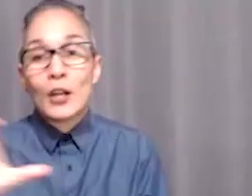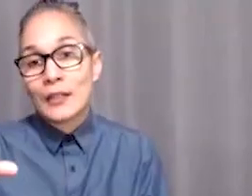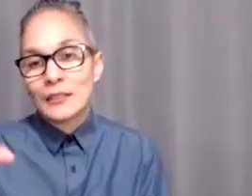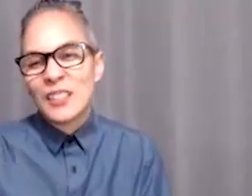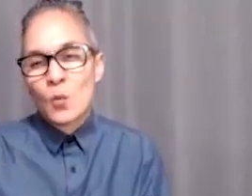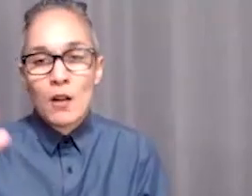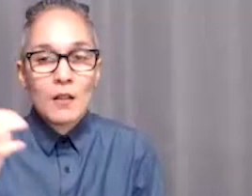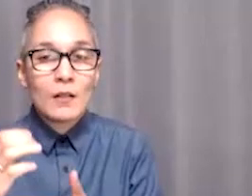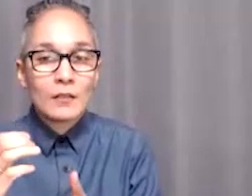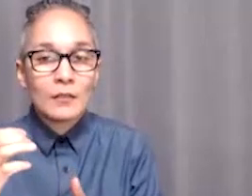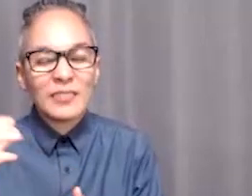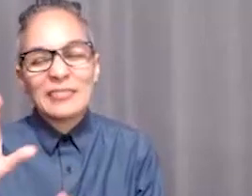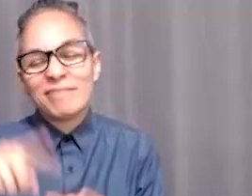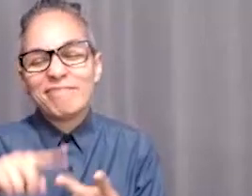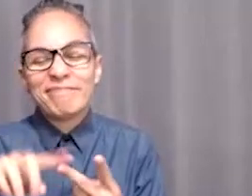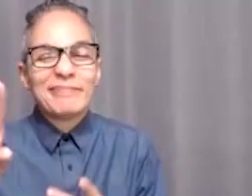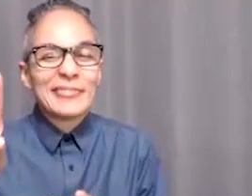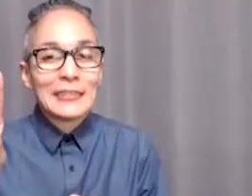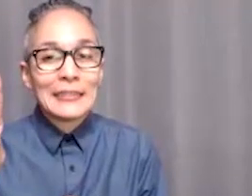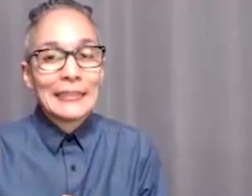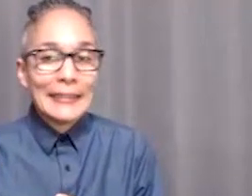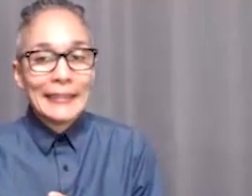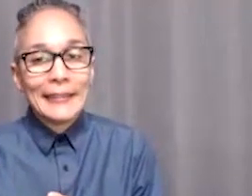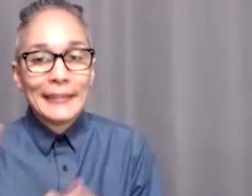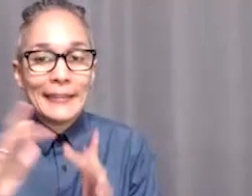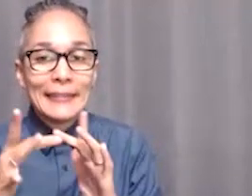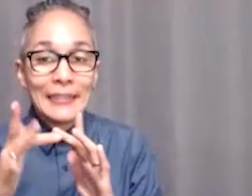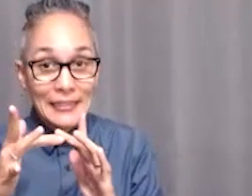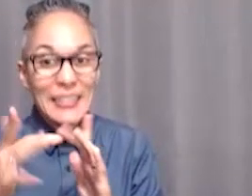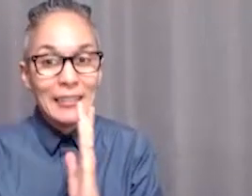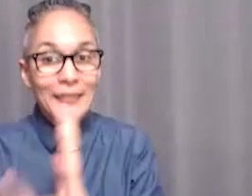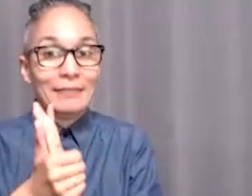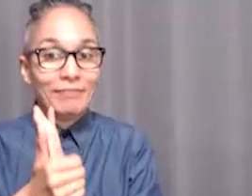and our distance education addenda do indicate